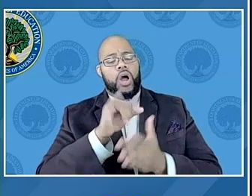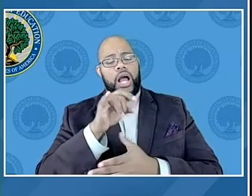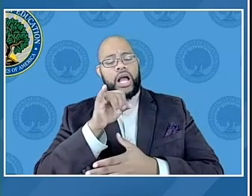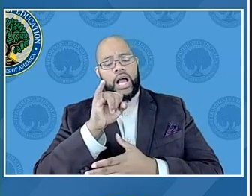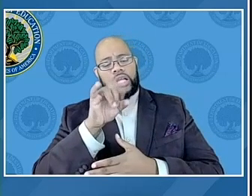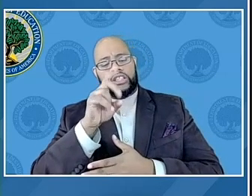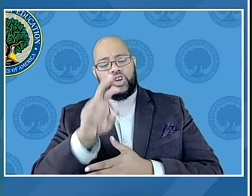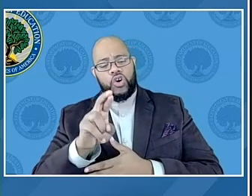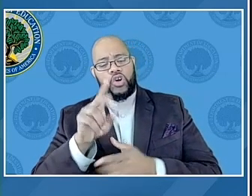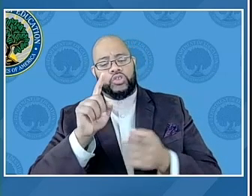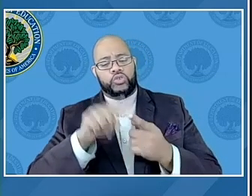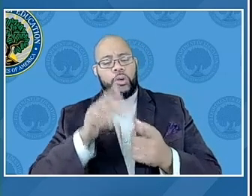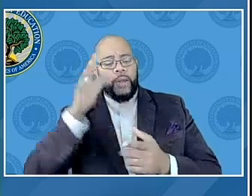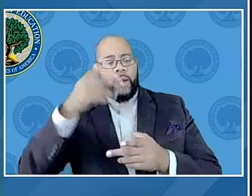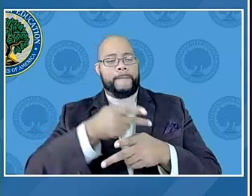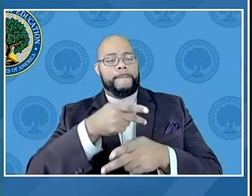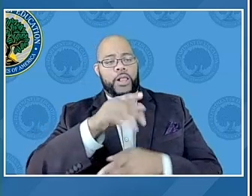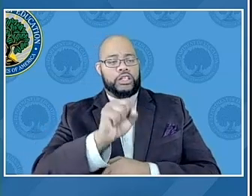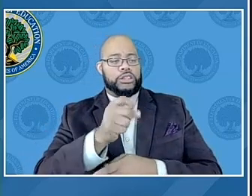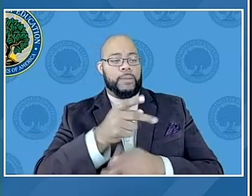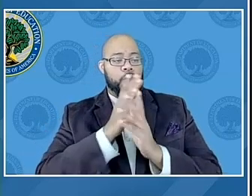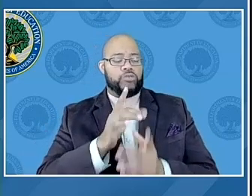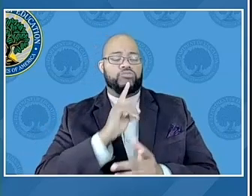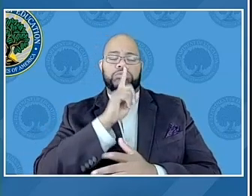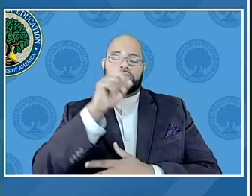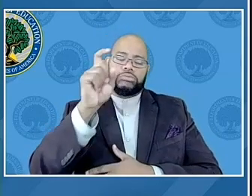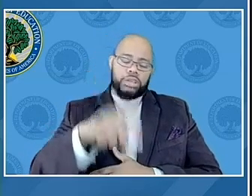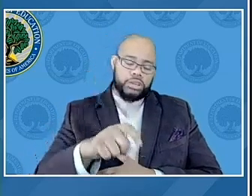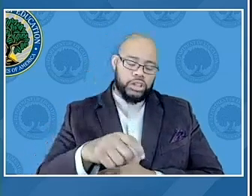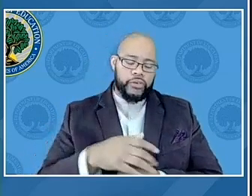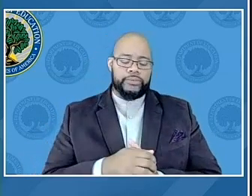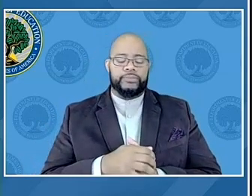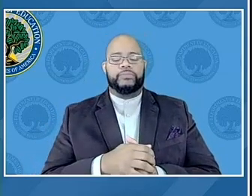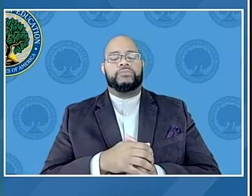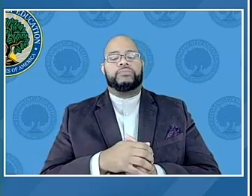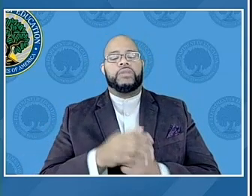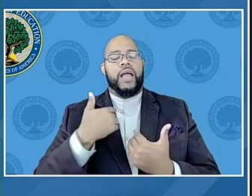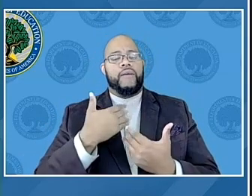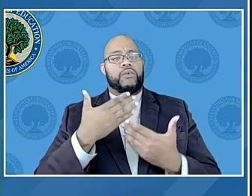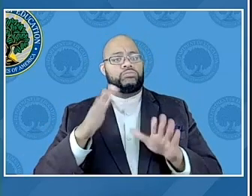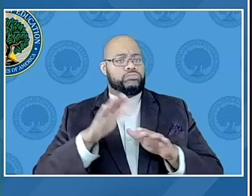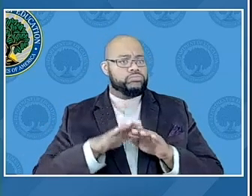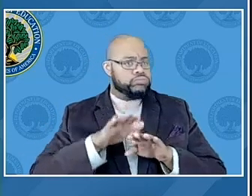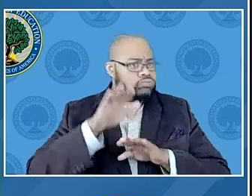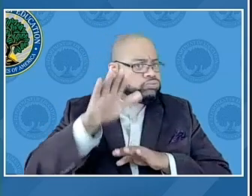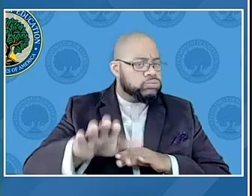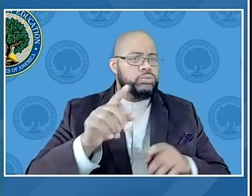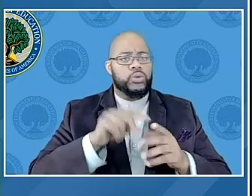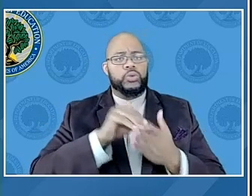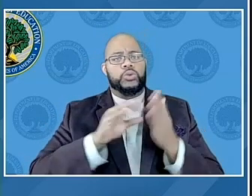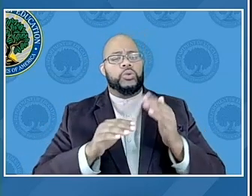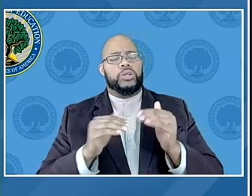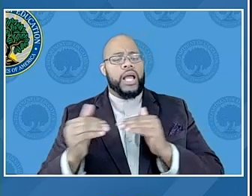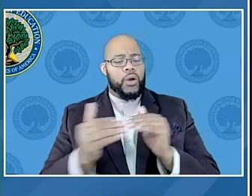borrowers is absolutely necessary. You know, there have been great strides towards student loan equity by launching the new SAVE Income Driven Repayment